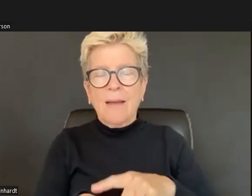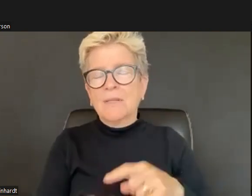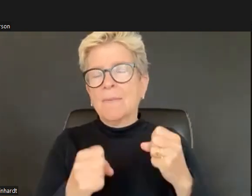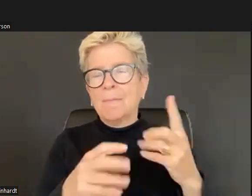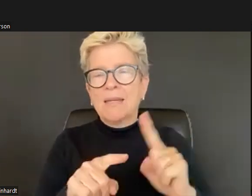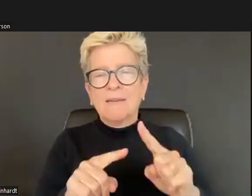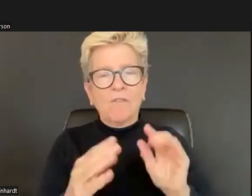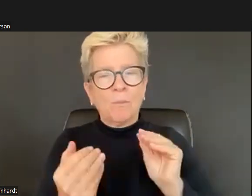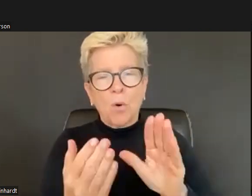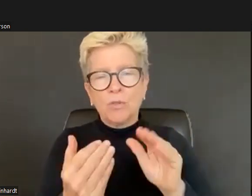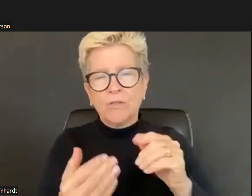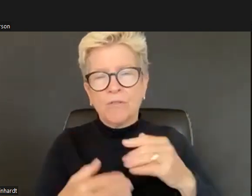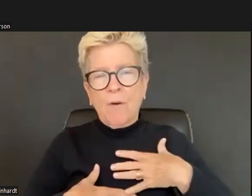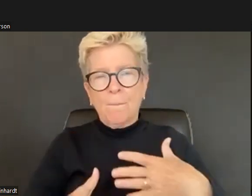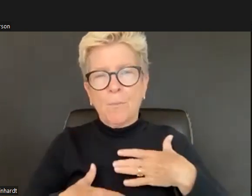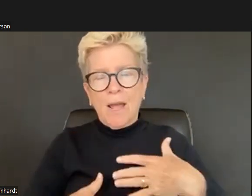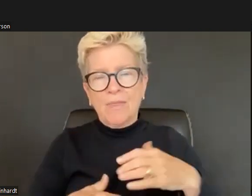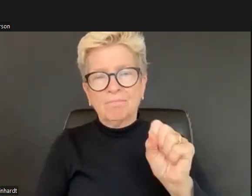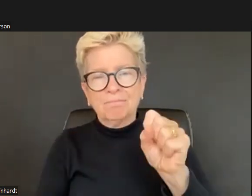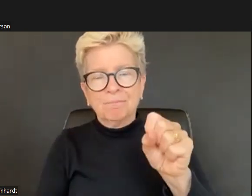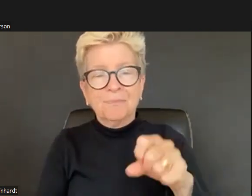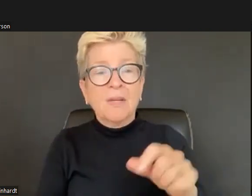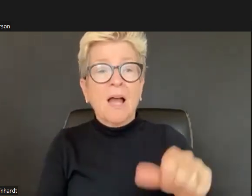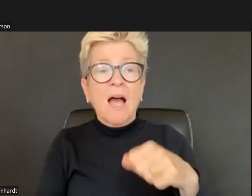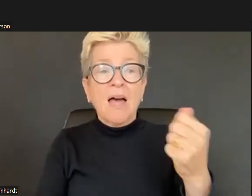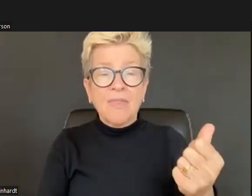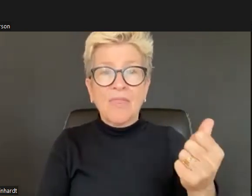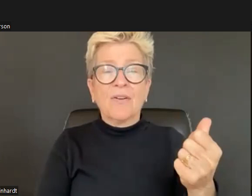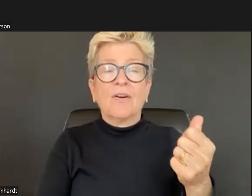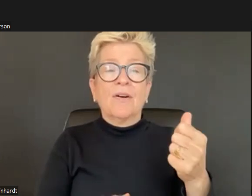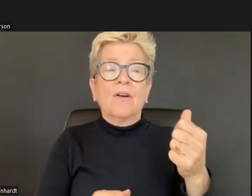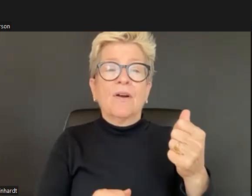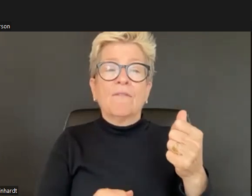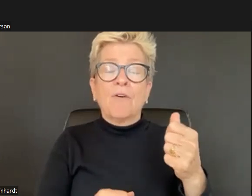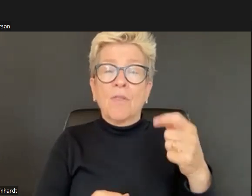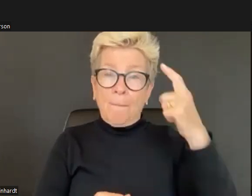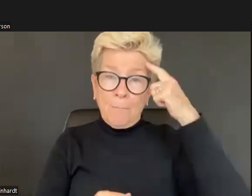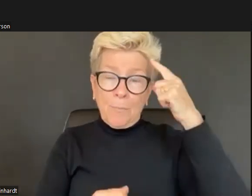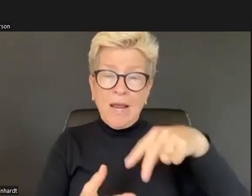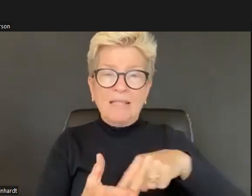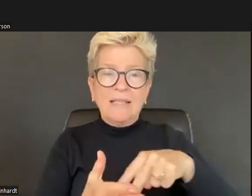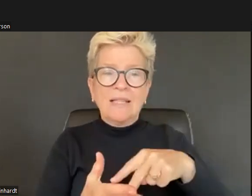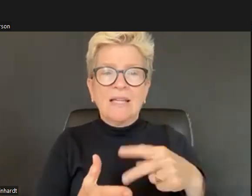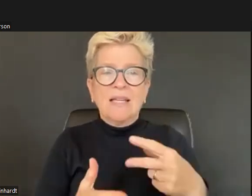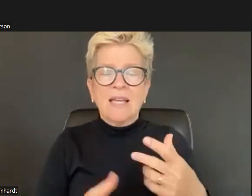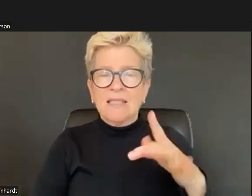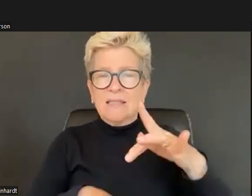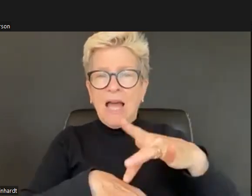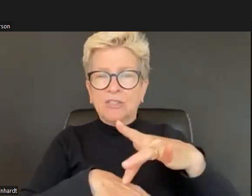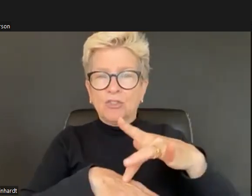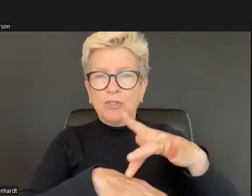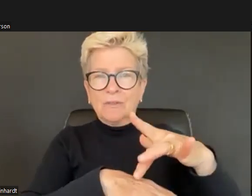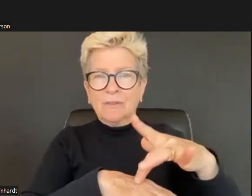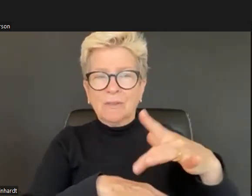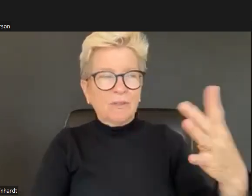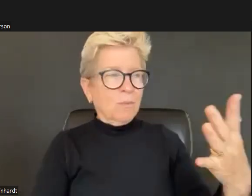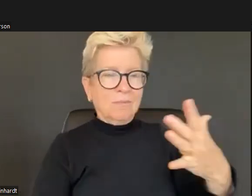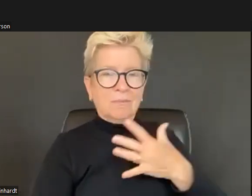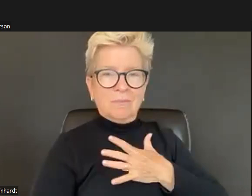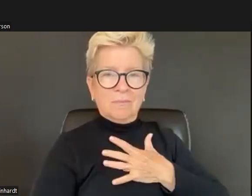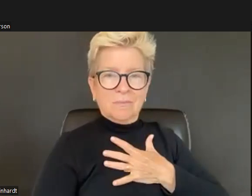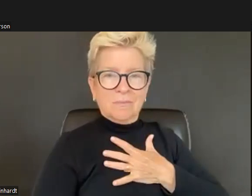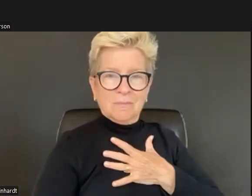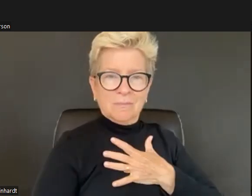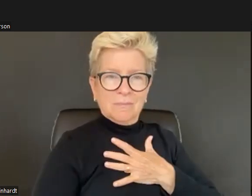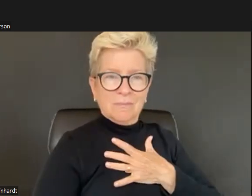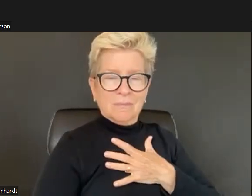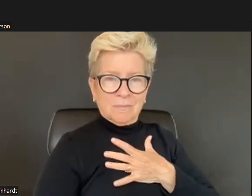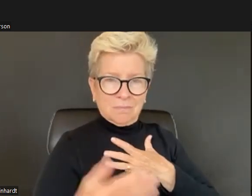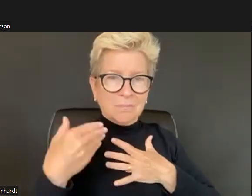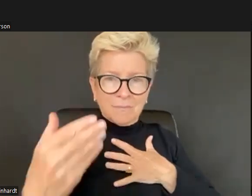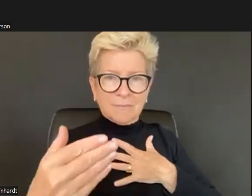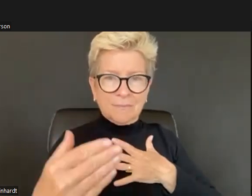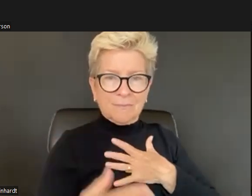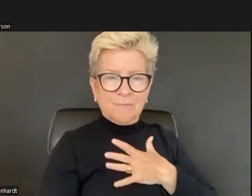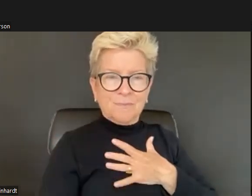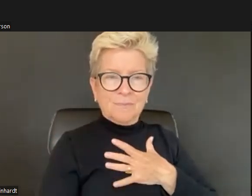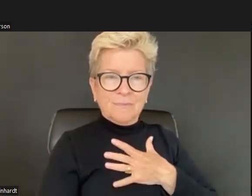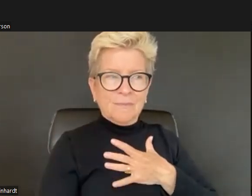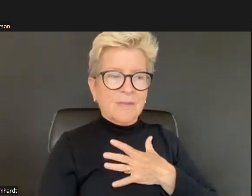It's really important. Having a mindful breath. That was just once. Usually I try to do that 3 times.